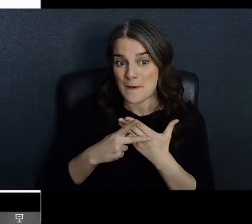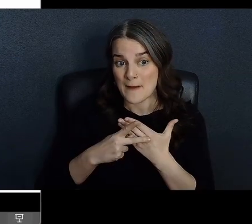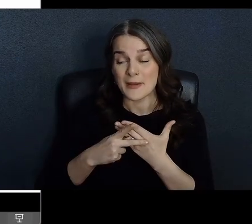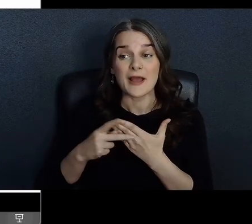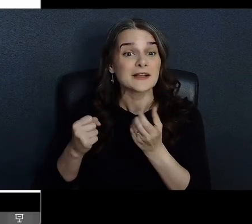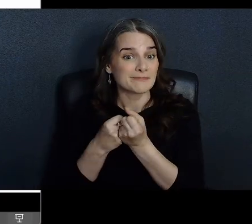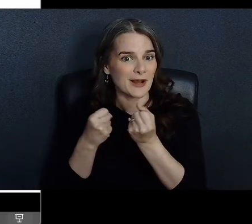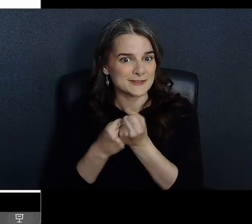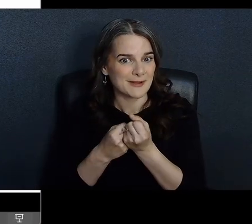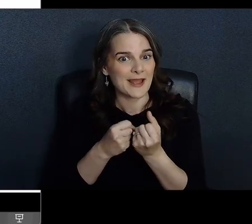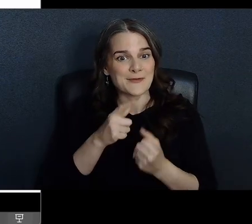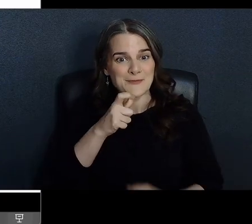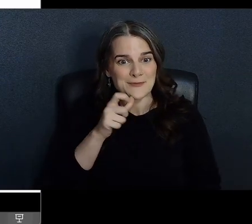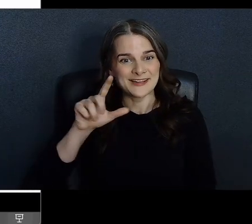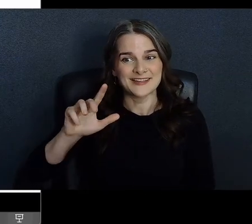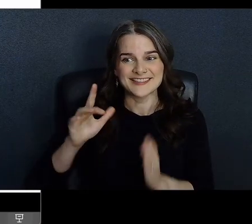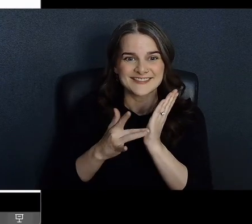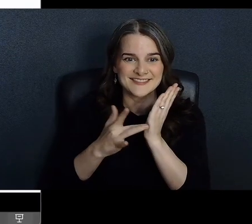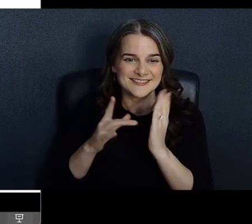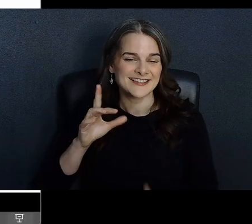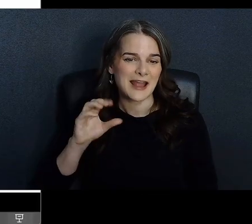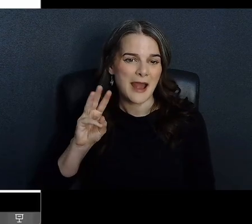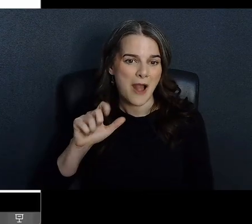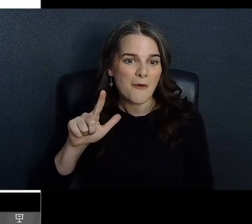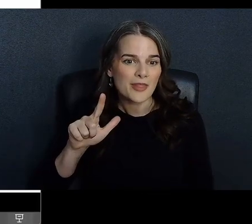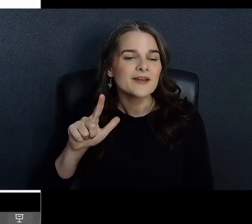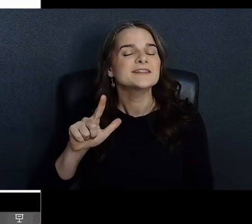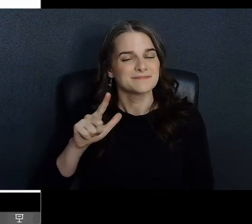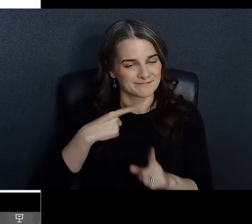by TechOWL and Temple University Institute on Disabilities.